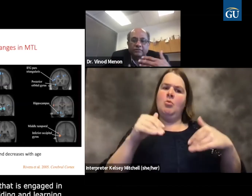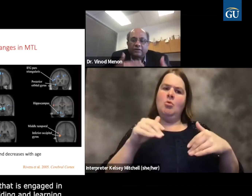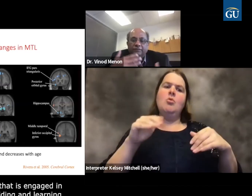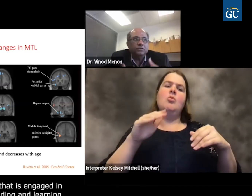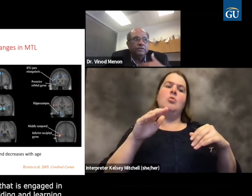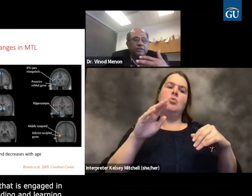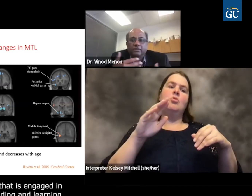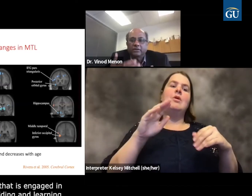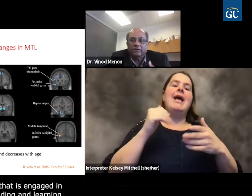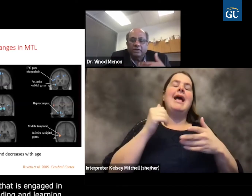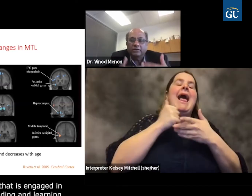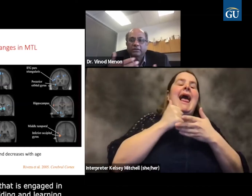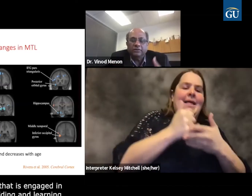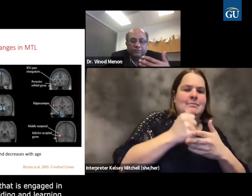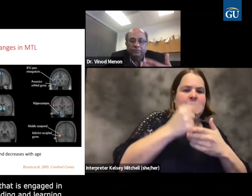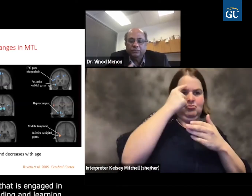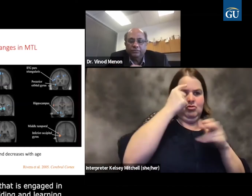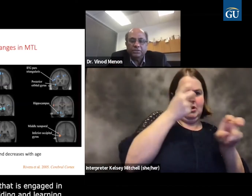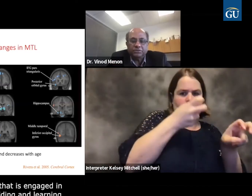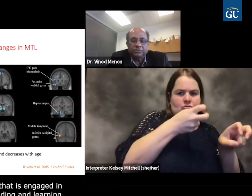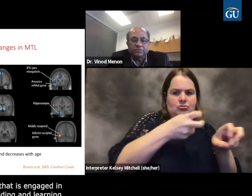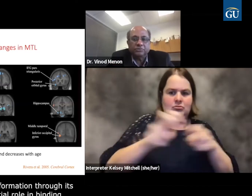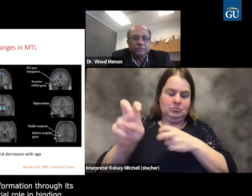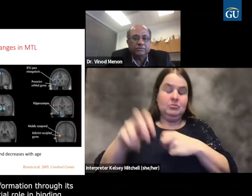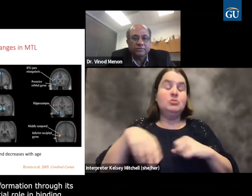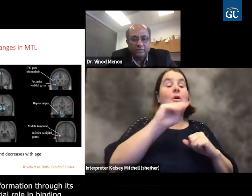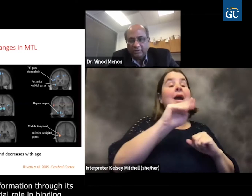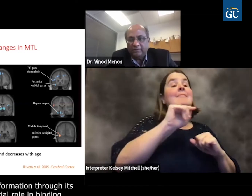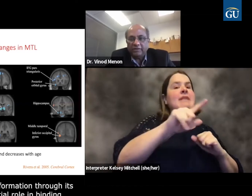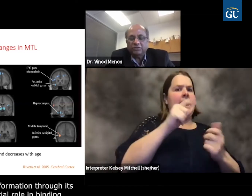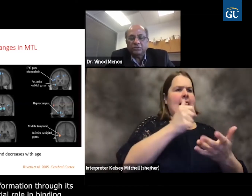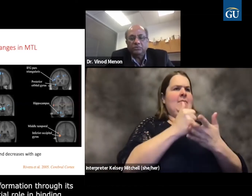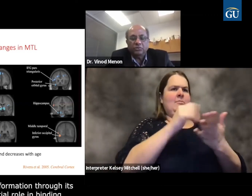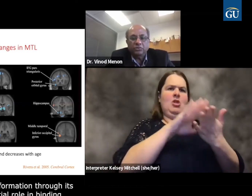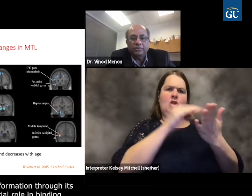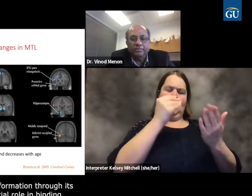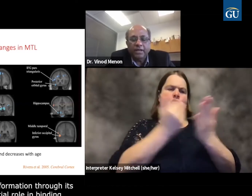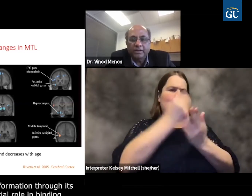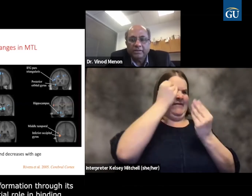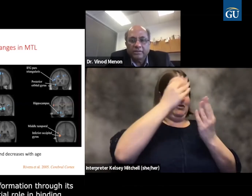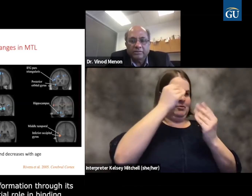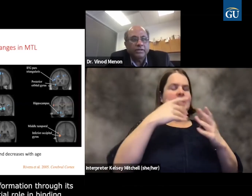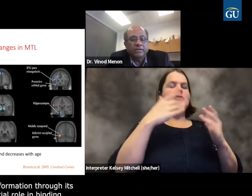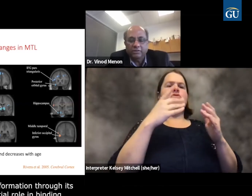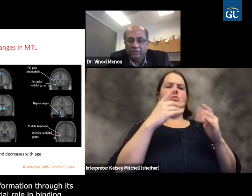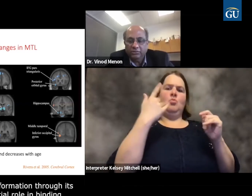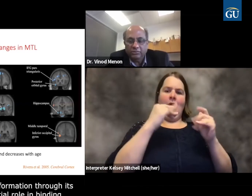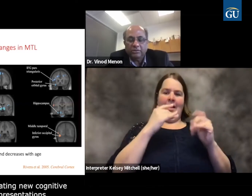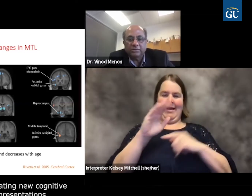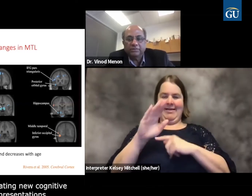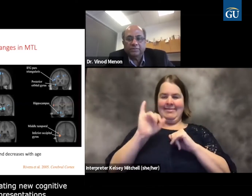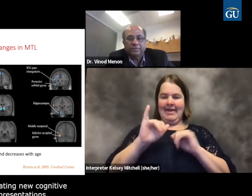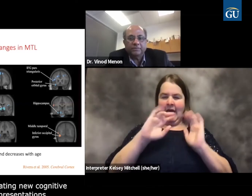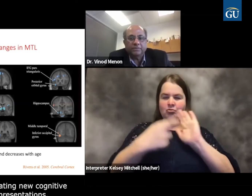is engaged in scaffolding and learning of new information through its essential